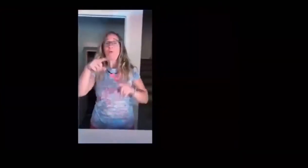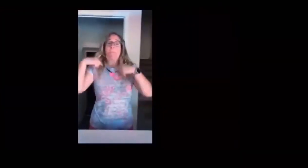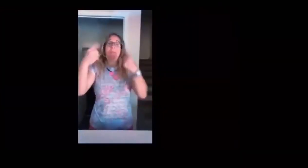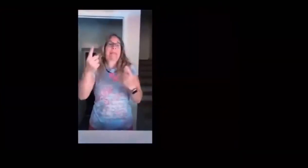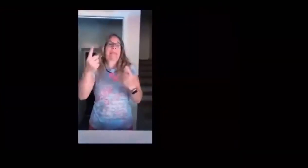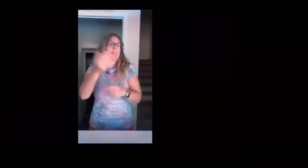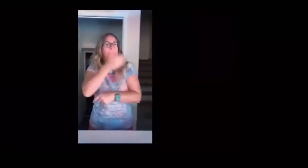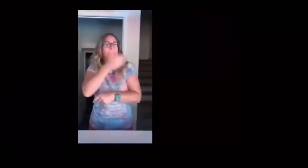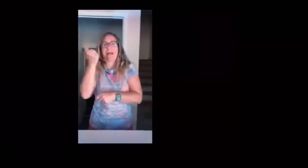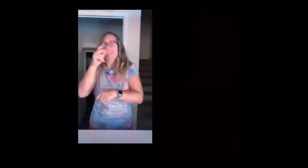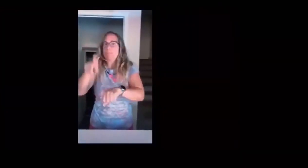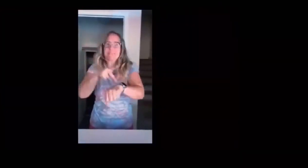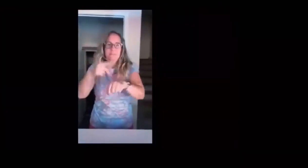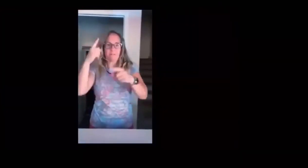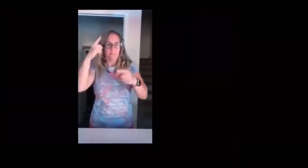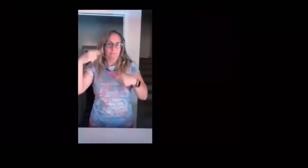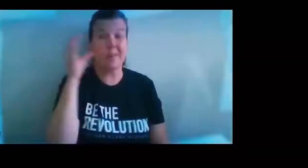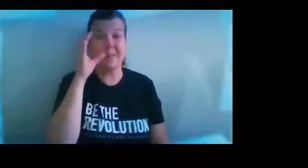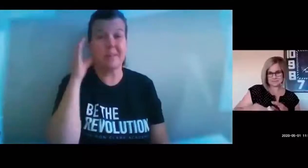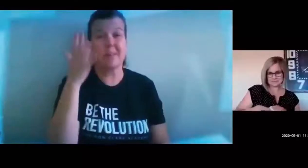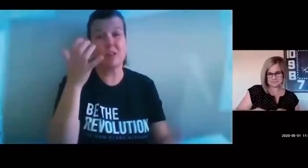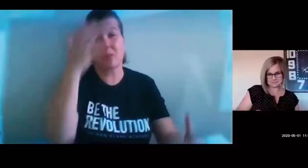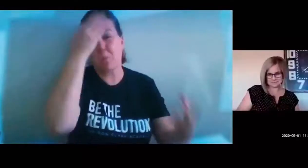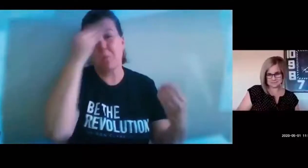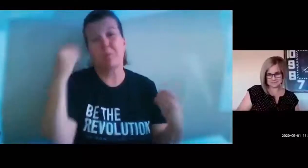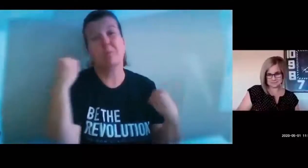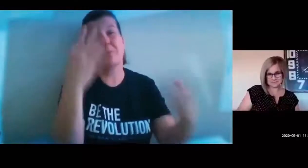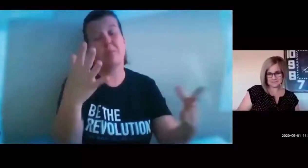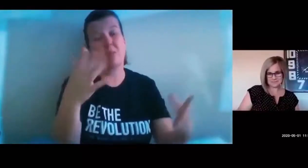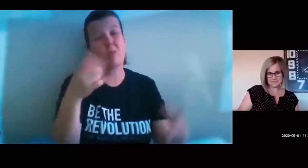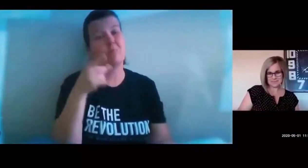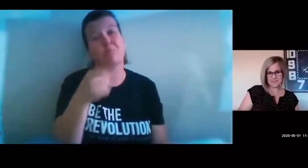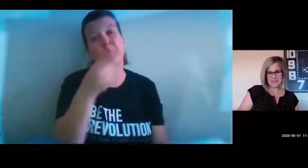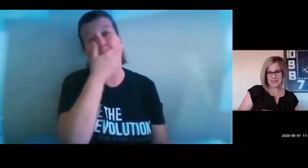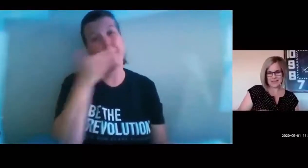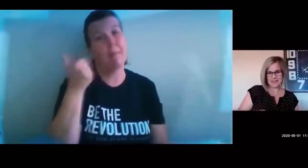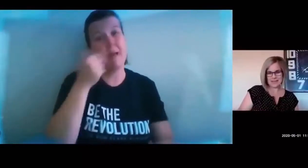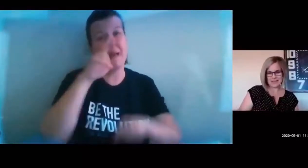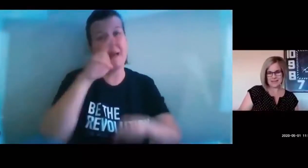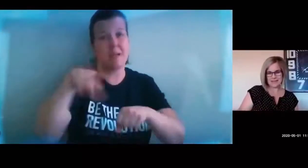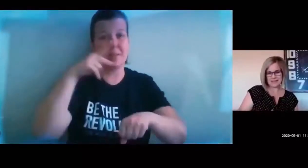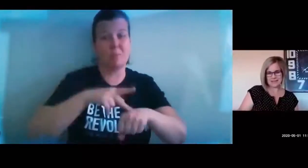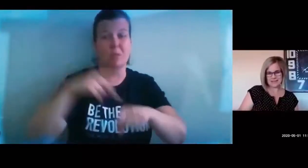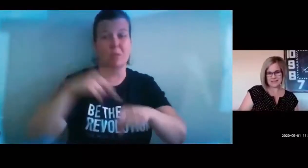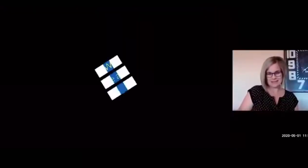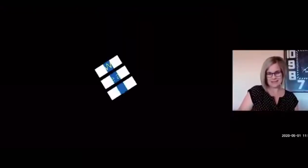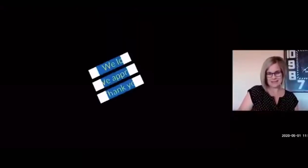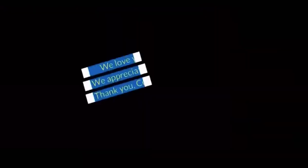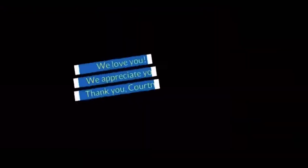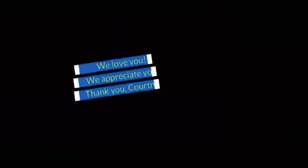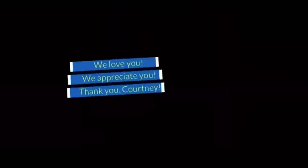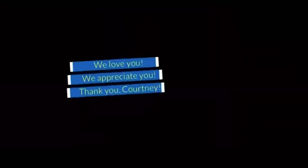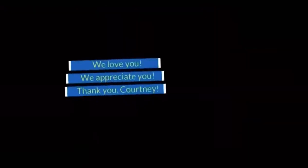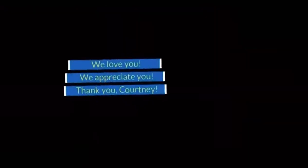Courtney, you have been the best principal Courtney, I want to let you know that you are the best principal